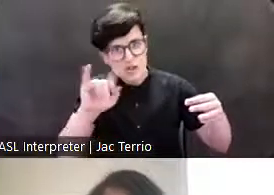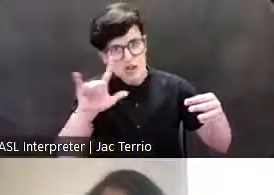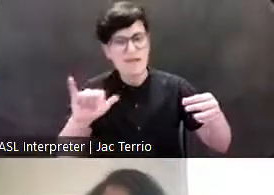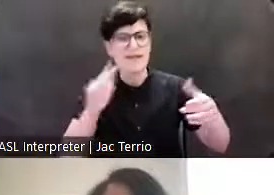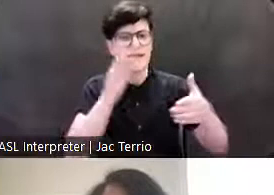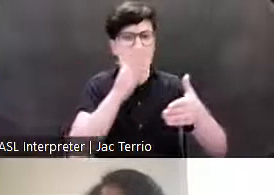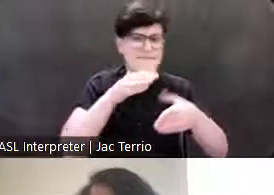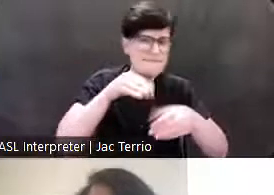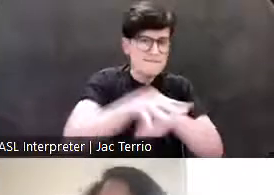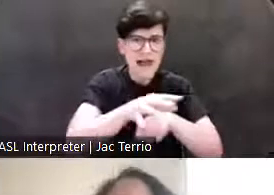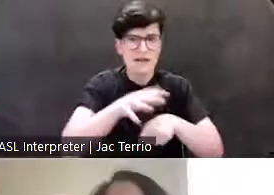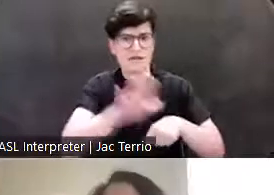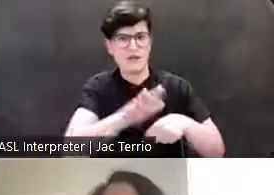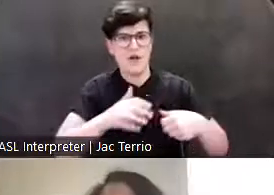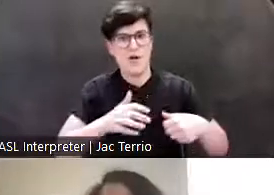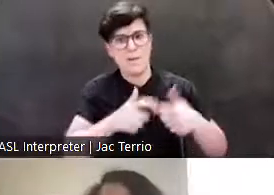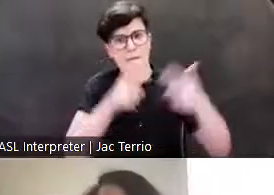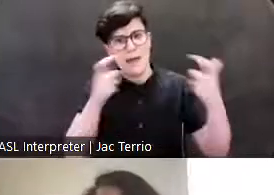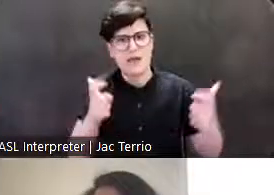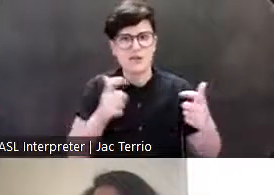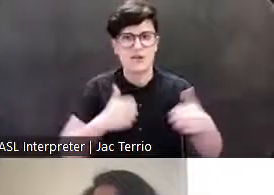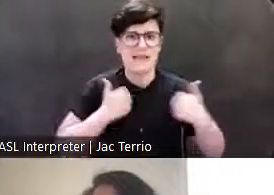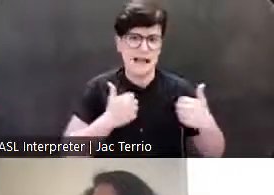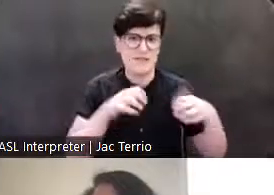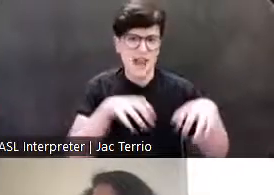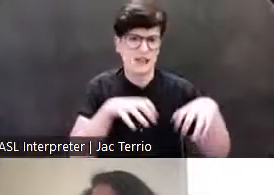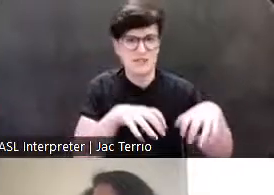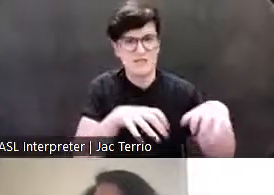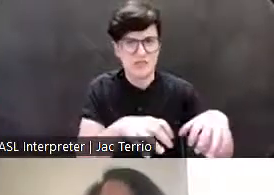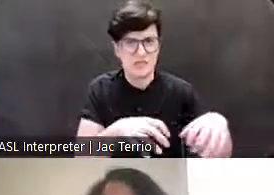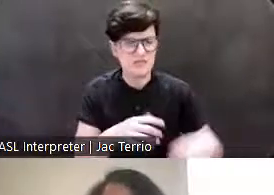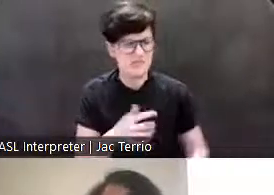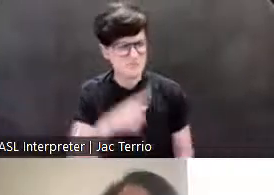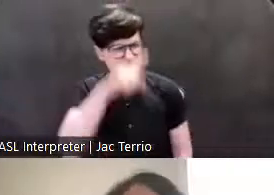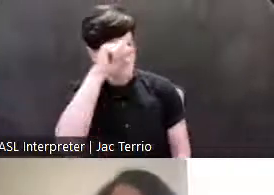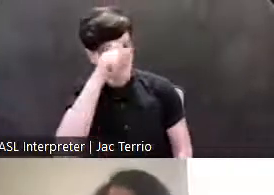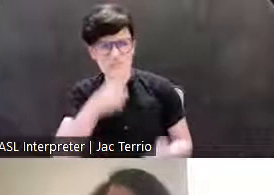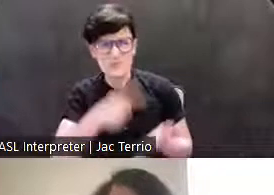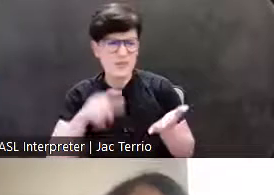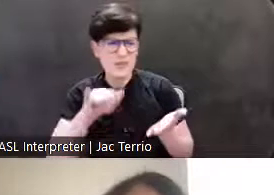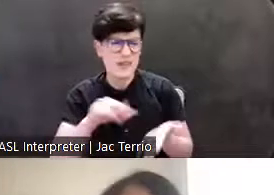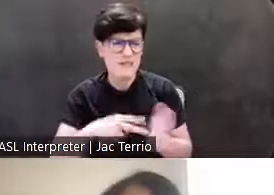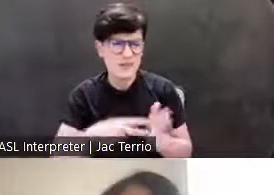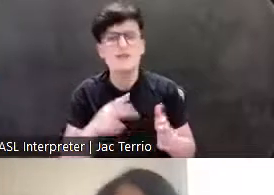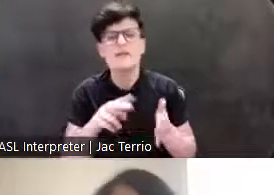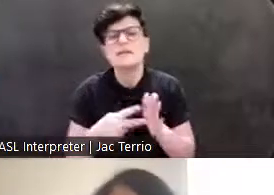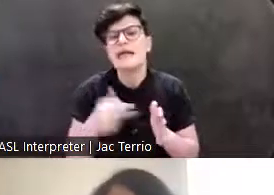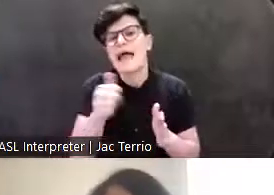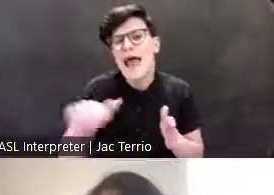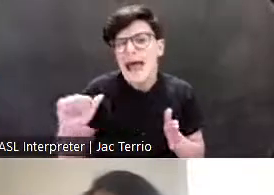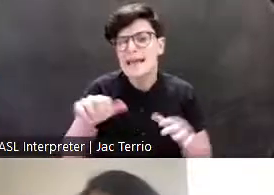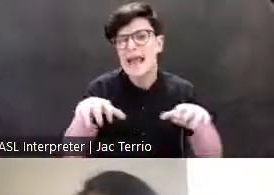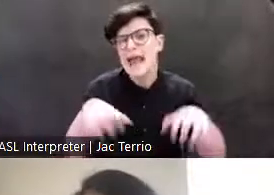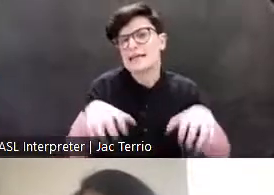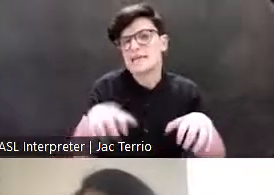A major life activities pretty much any activity that you need to do to live, including breathing,